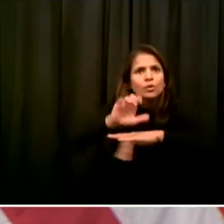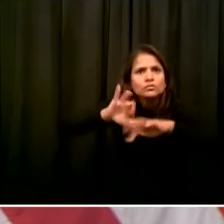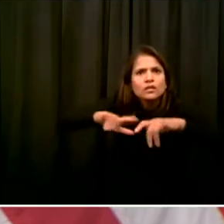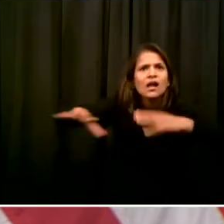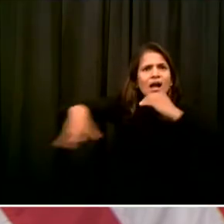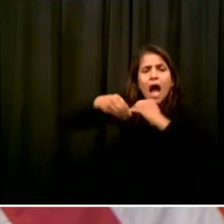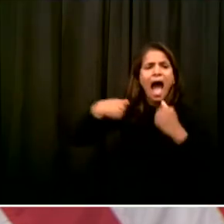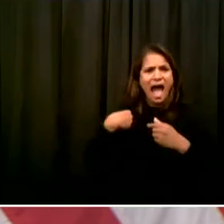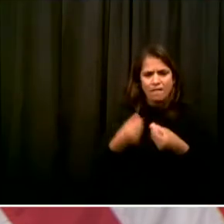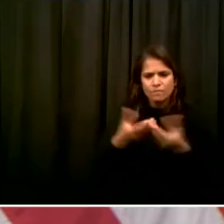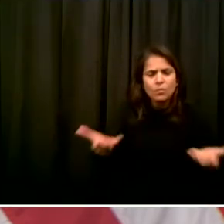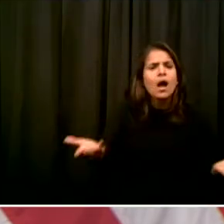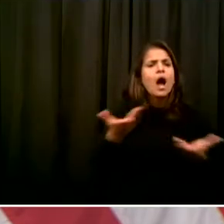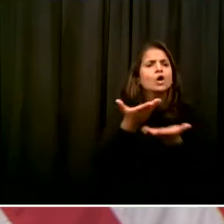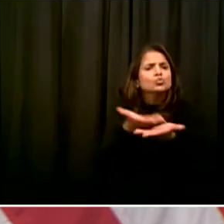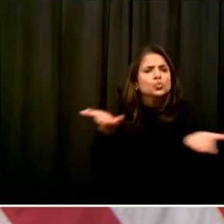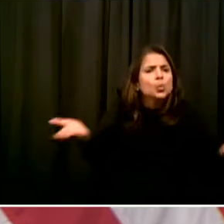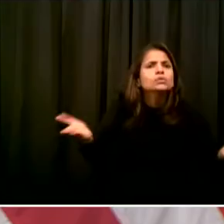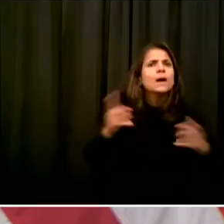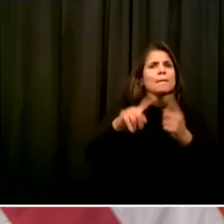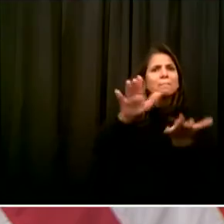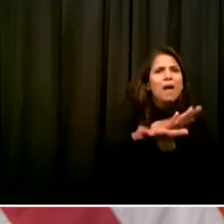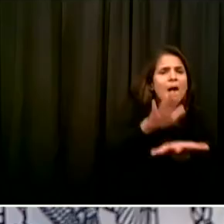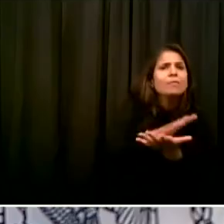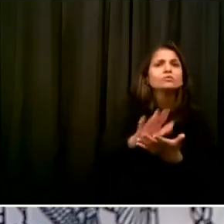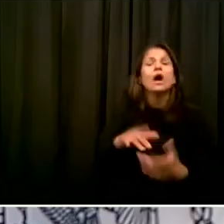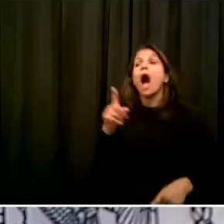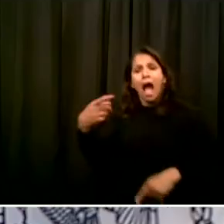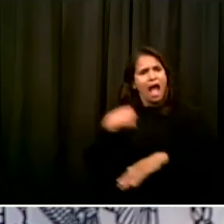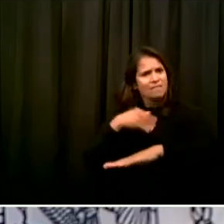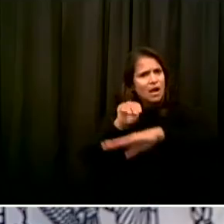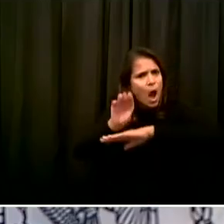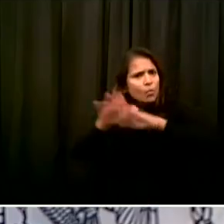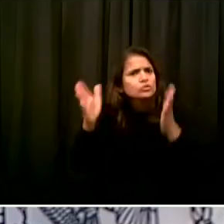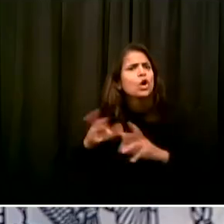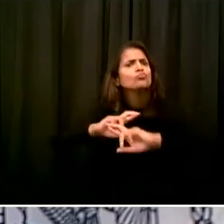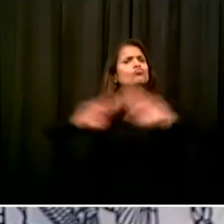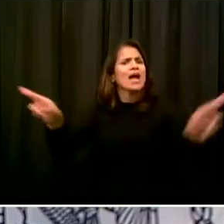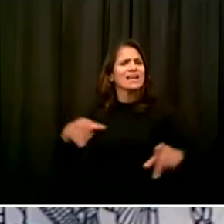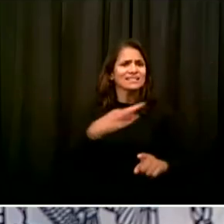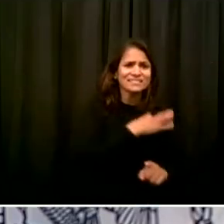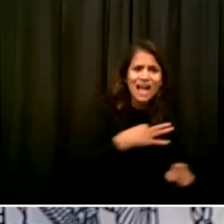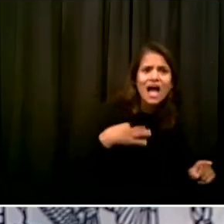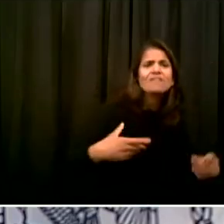HTE CHILDREN. ALL OF THOSE THINGS THAT WE KNOW ARE